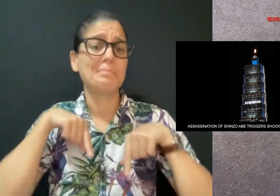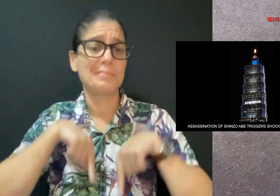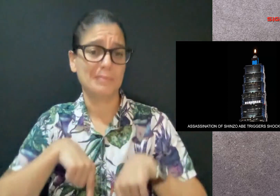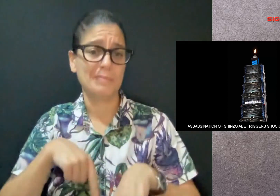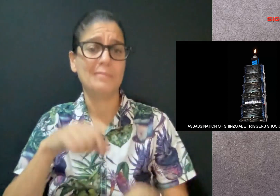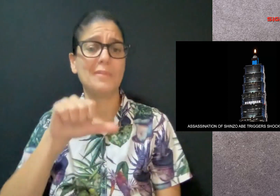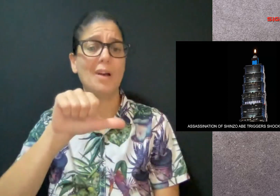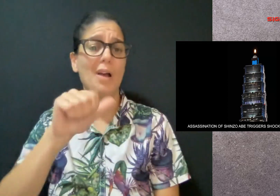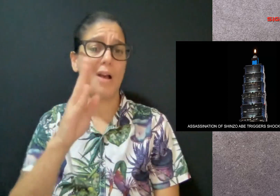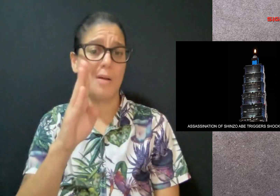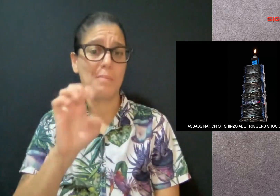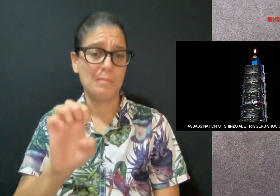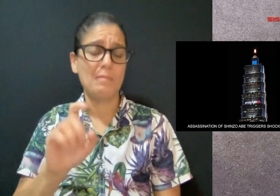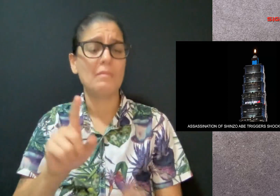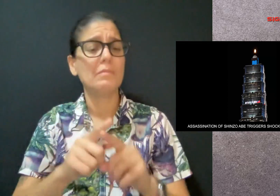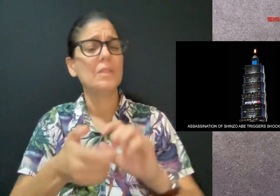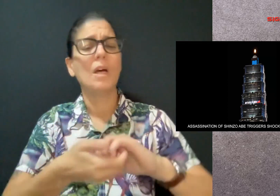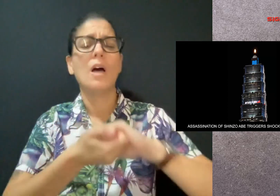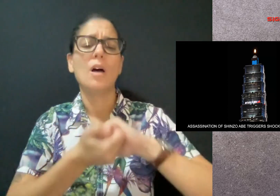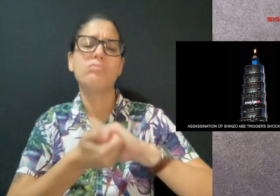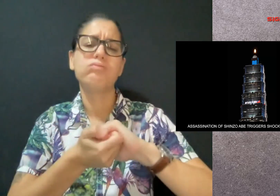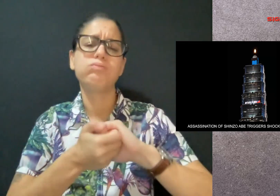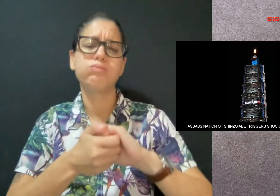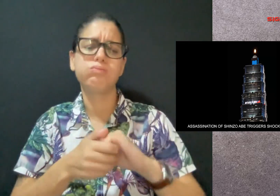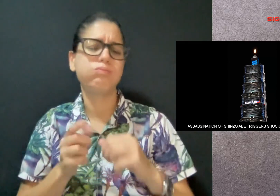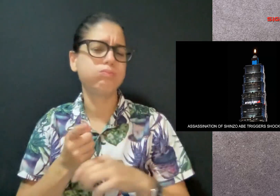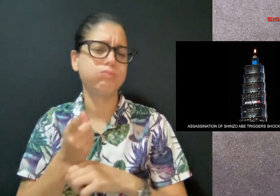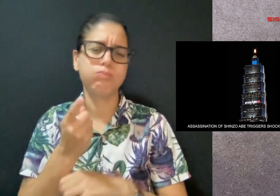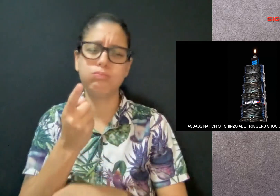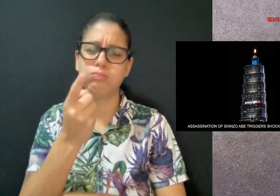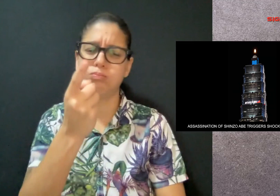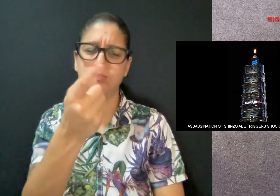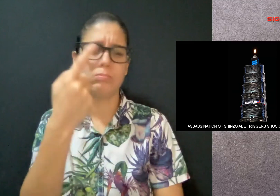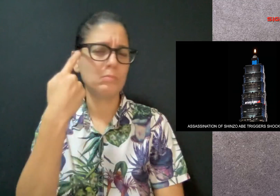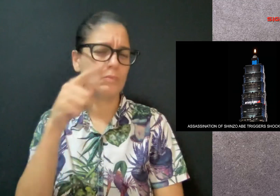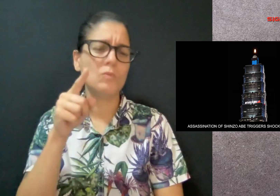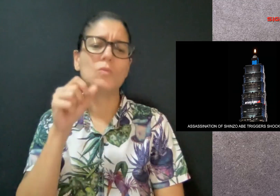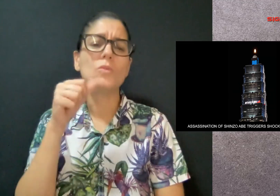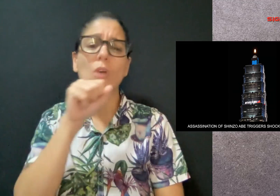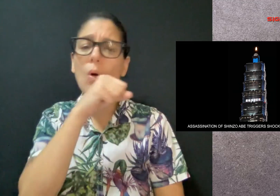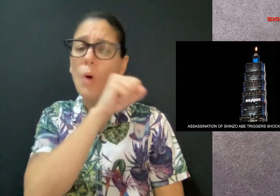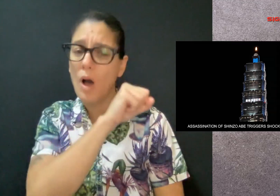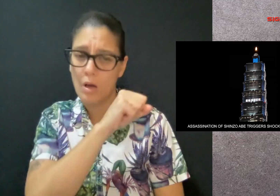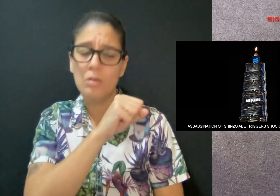in mourning of Prime Minister Abe friend of Taiwan forever